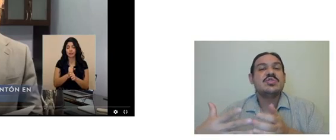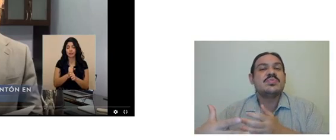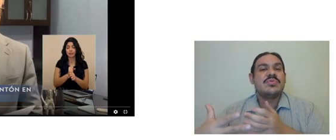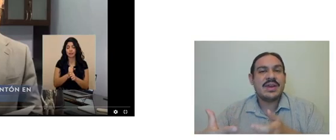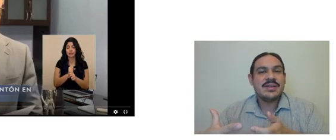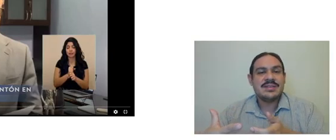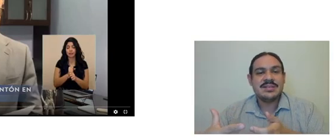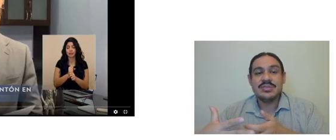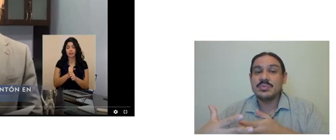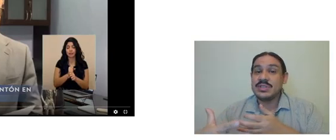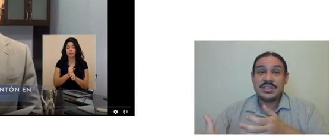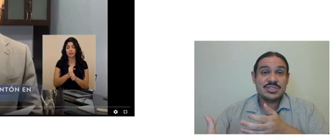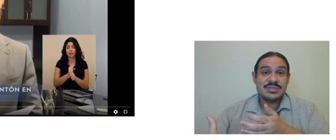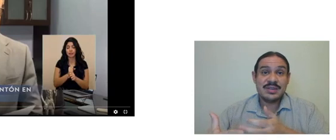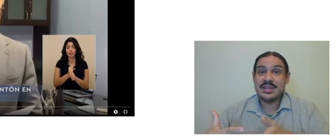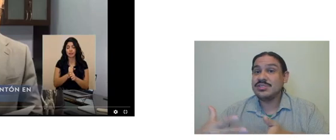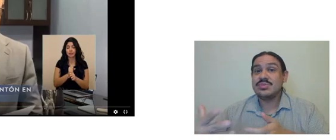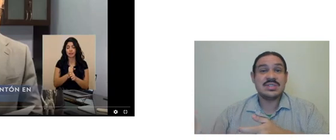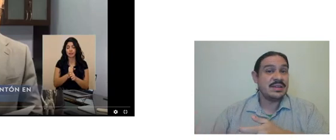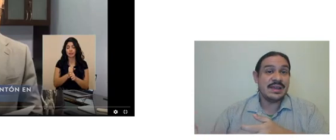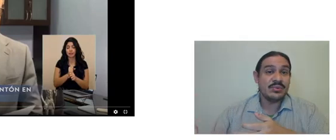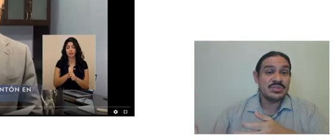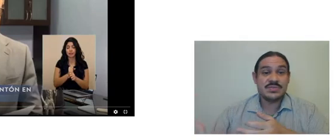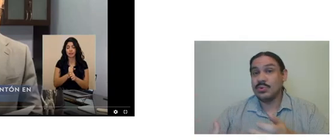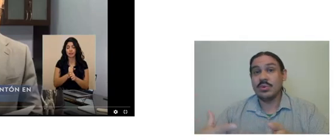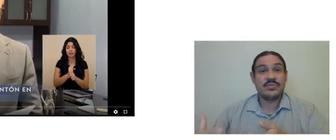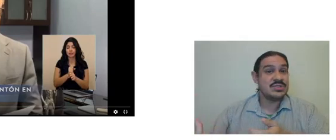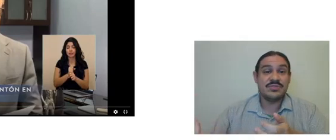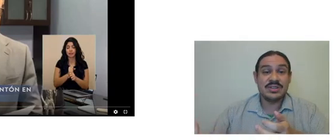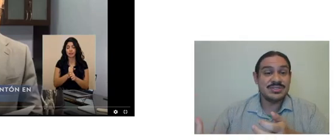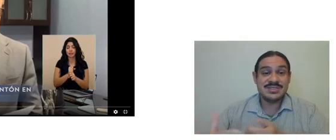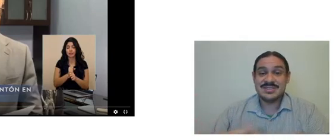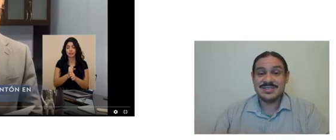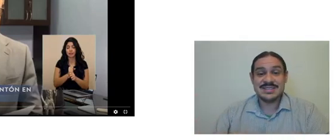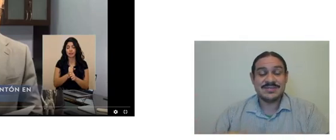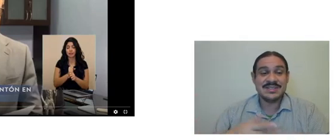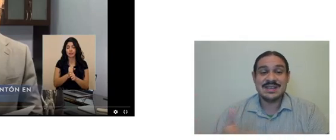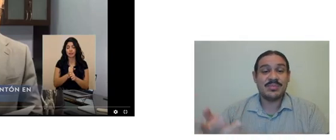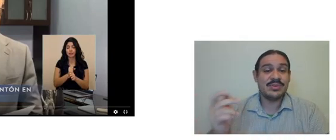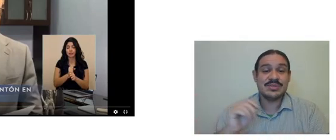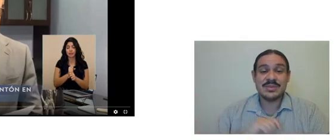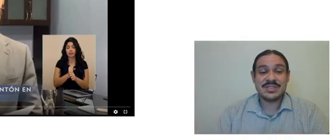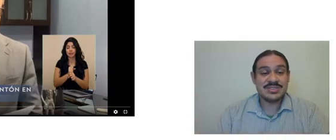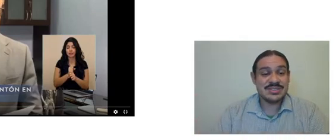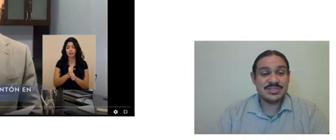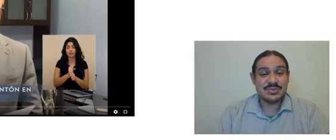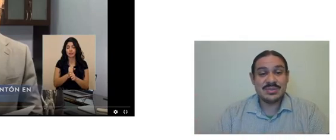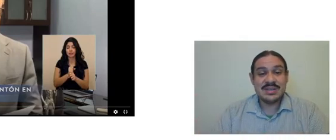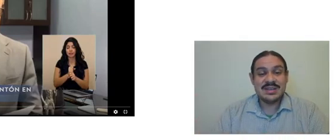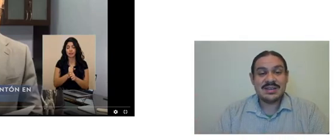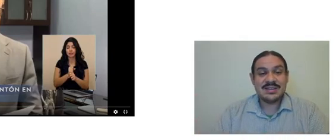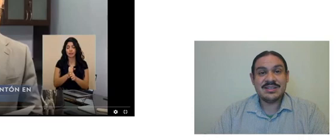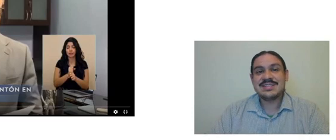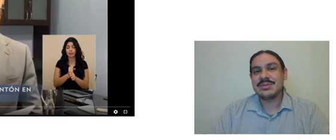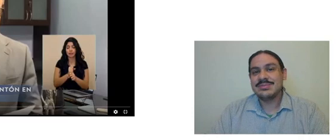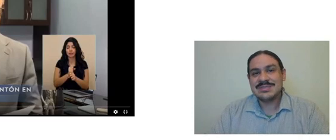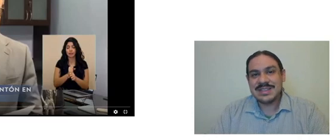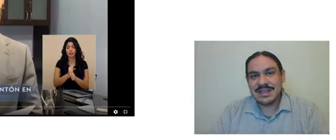Sign Language from Costa Rica